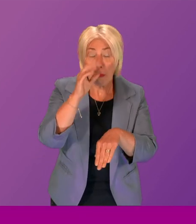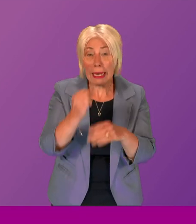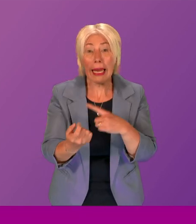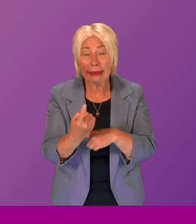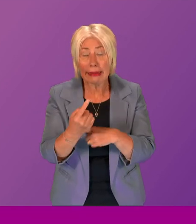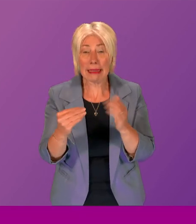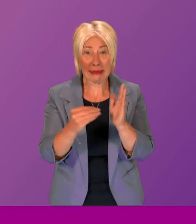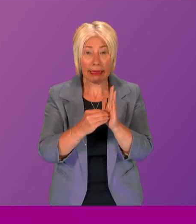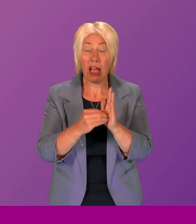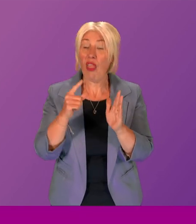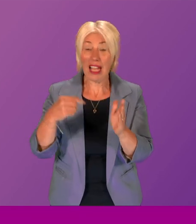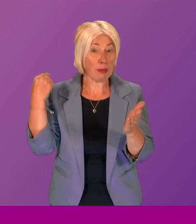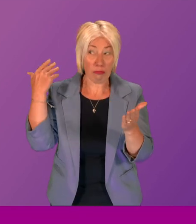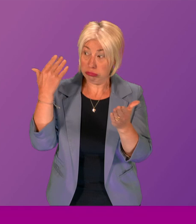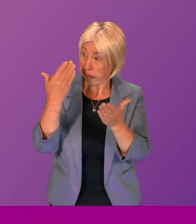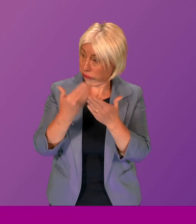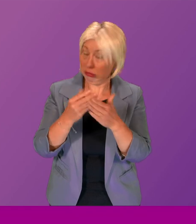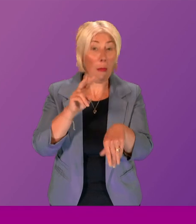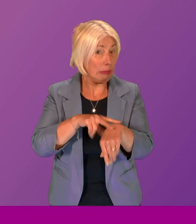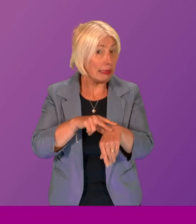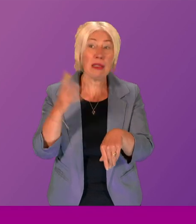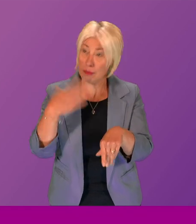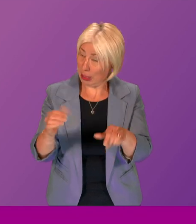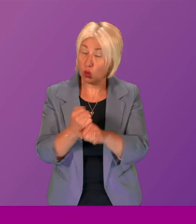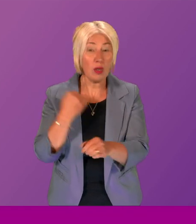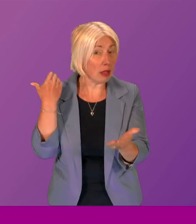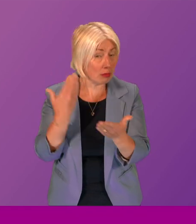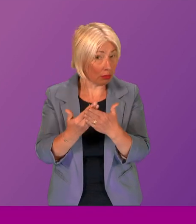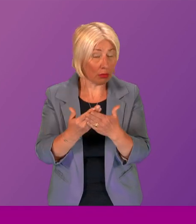“is a long-standing feature of police practice. Communicating clearly just how little the Act